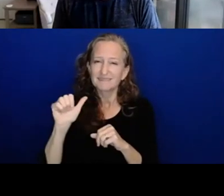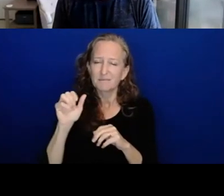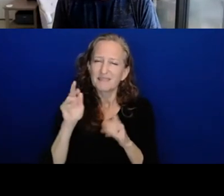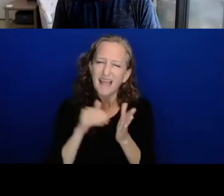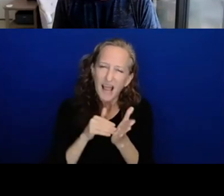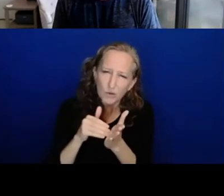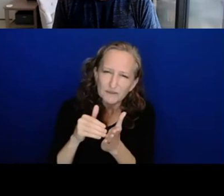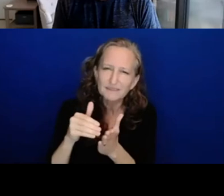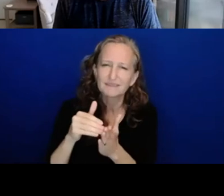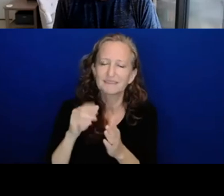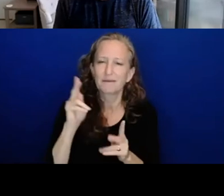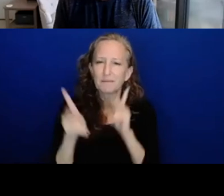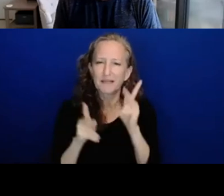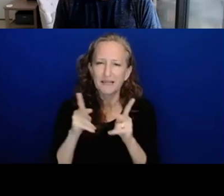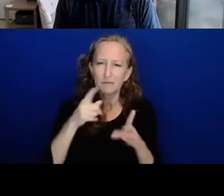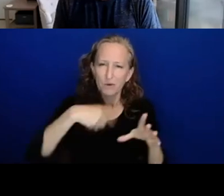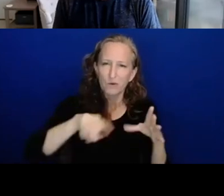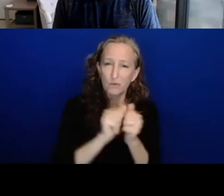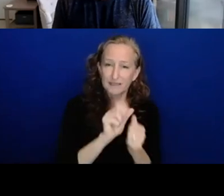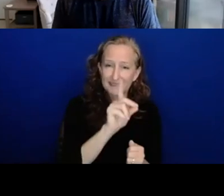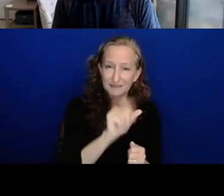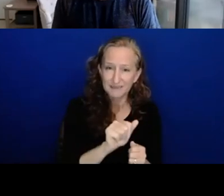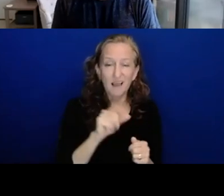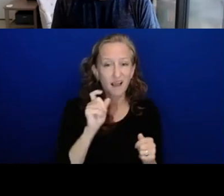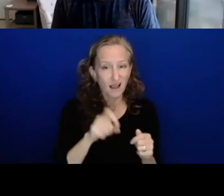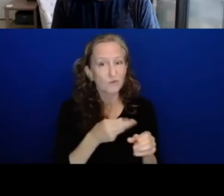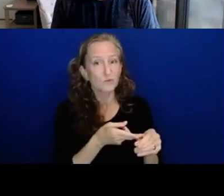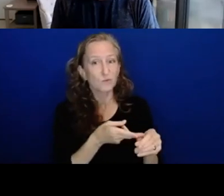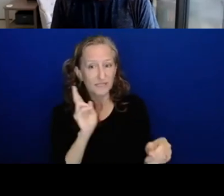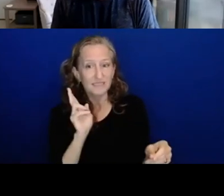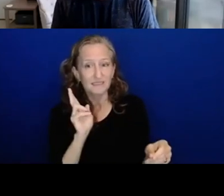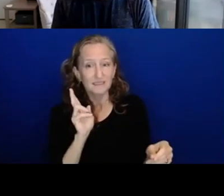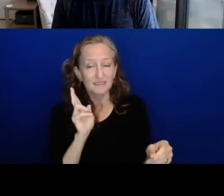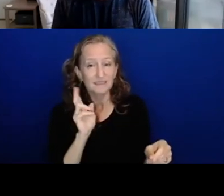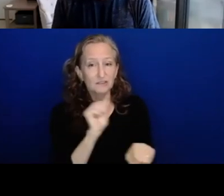have ended up having to quit their jobs because they requested work from home as a reasonable